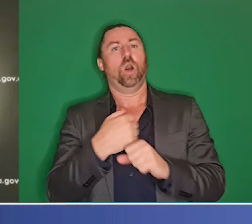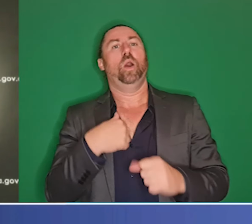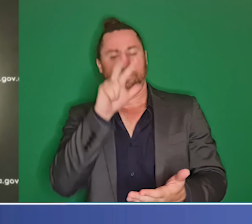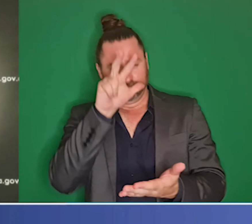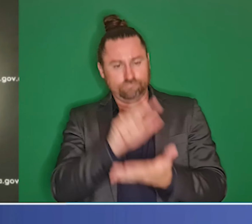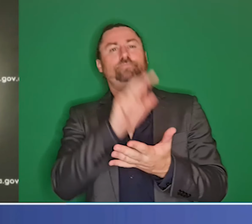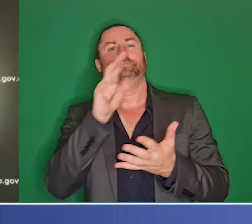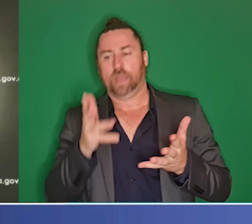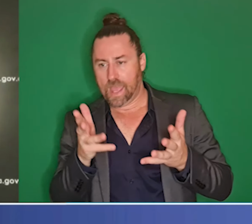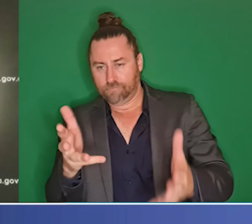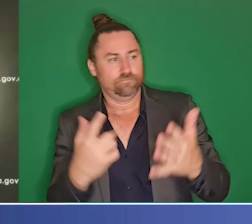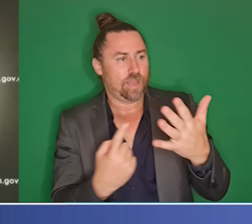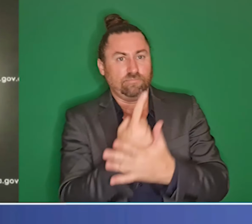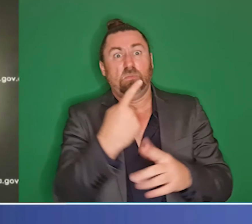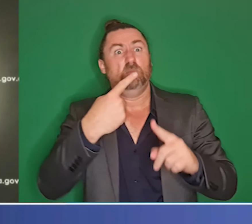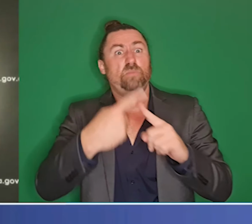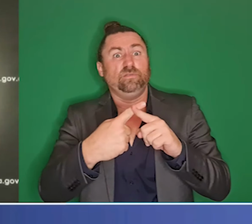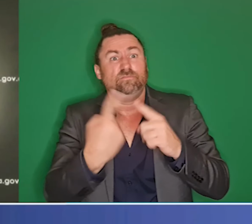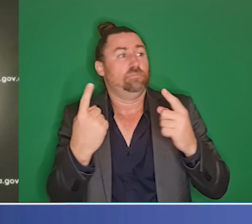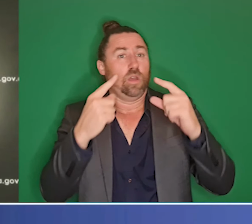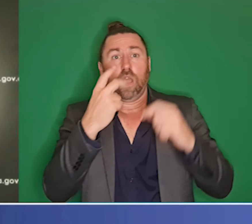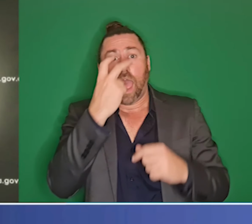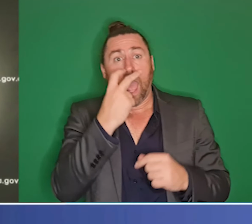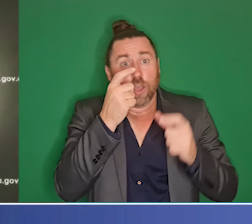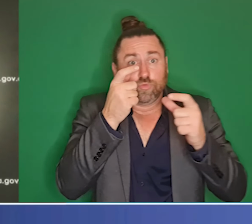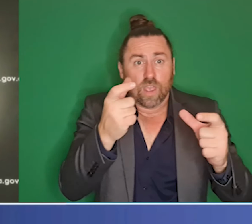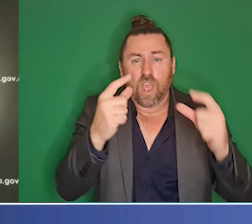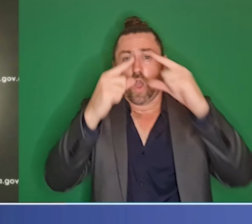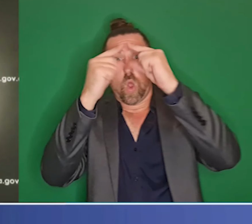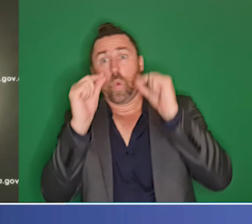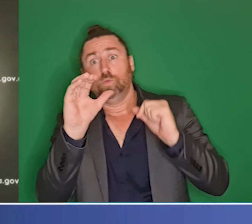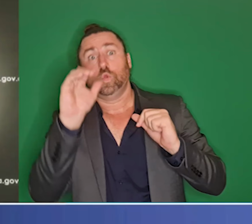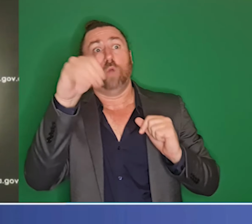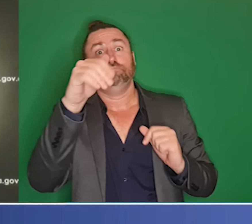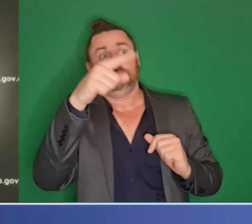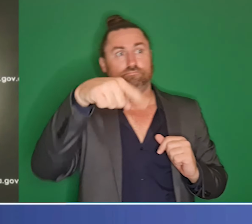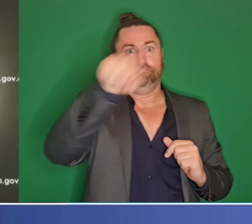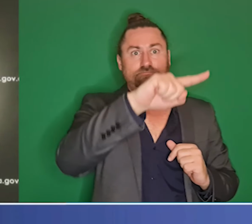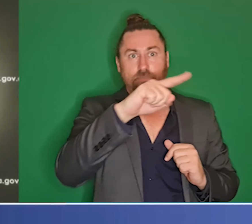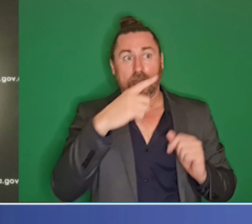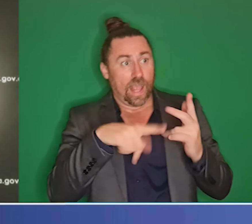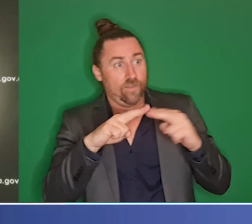in any aged care facilities that require that additional workforce. It's one of five actions that are available